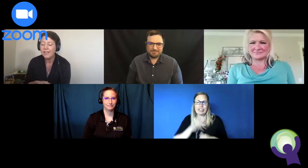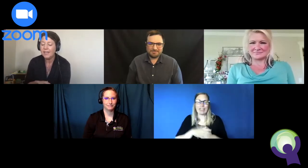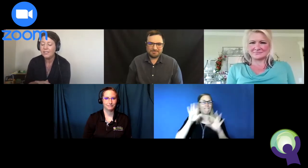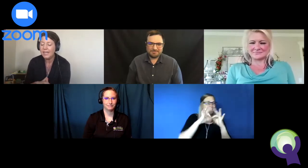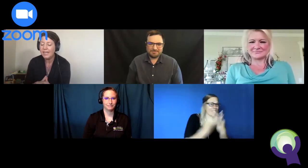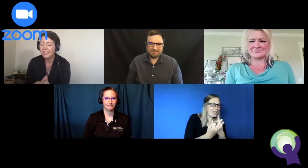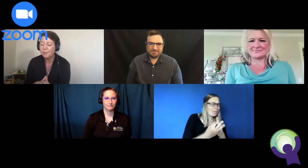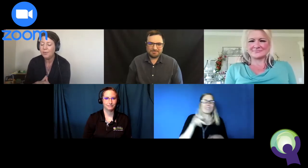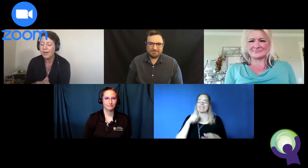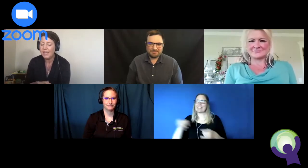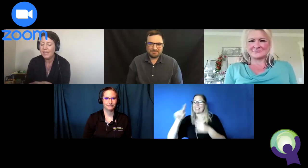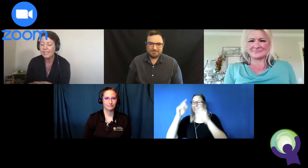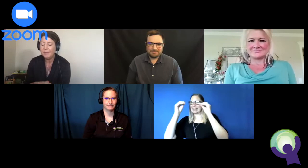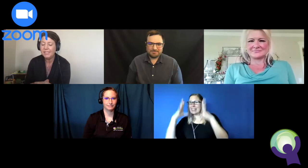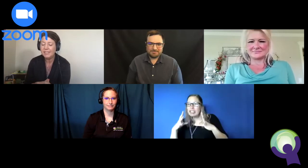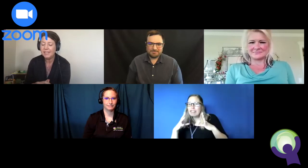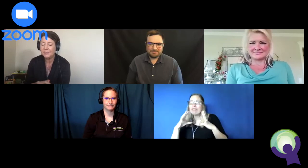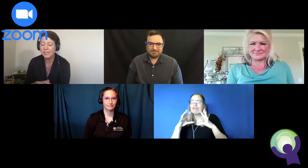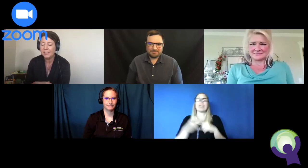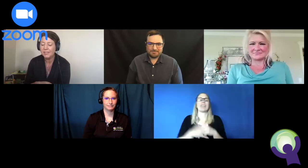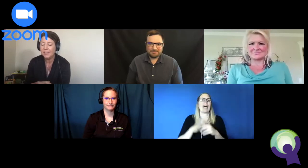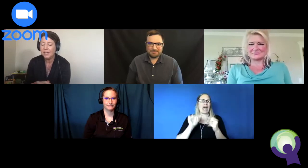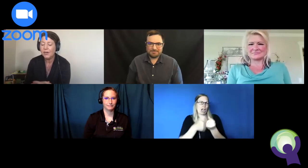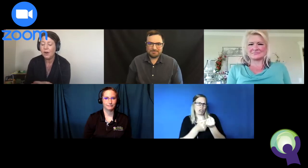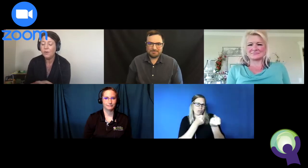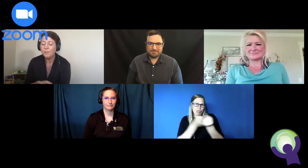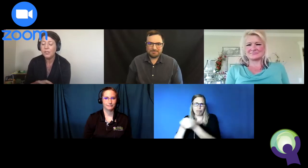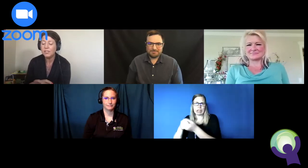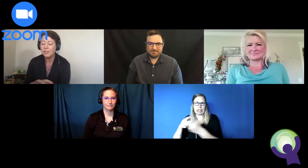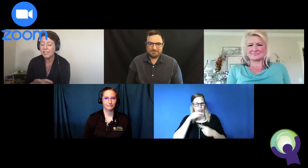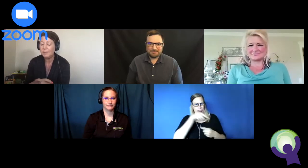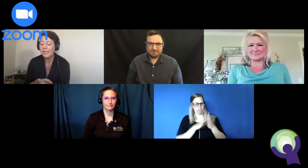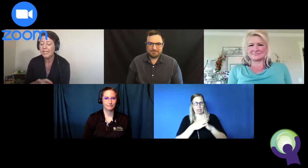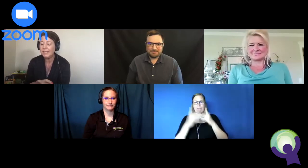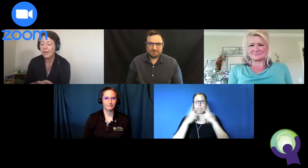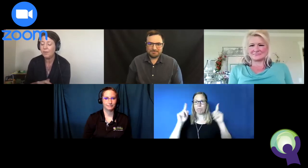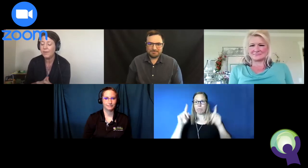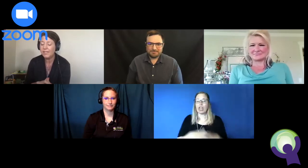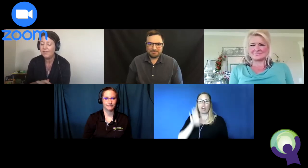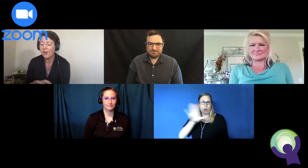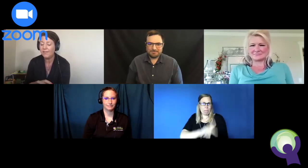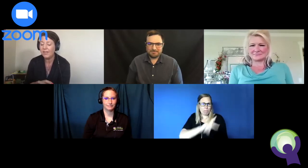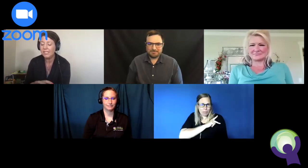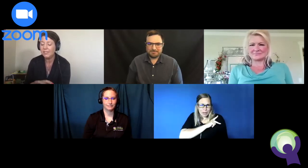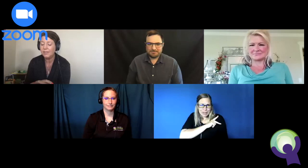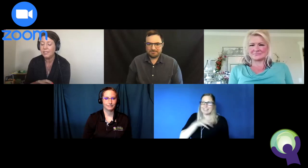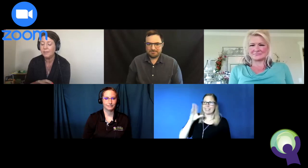the understanding and support they need to be successful. Her own personal experience and work with deaf and hard of hearing students